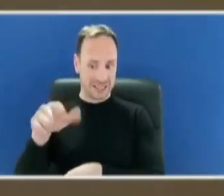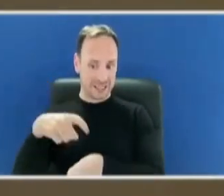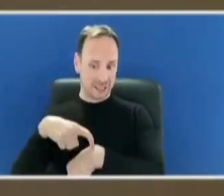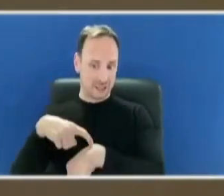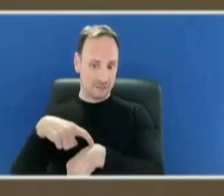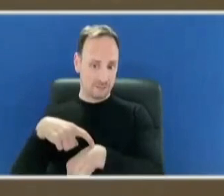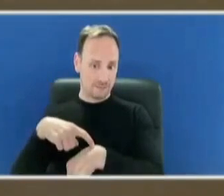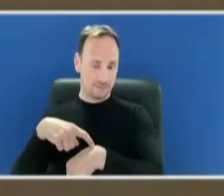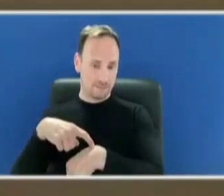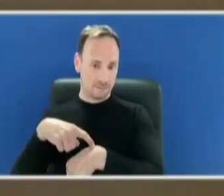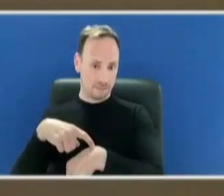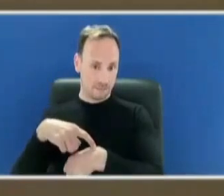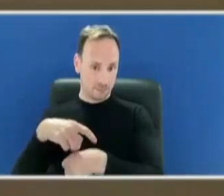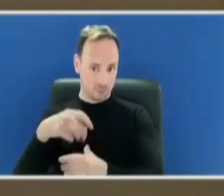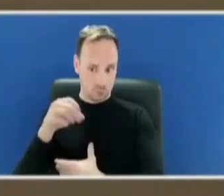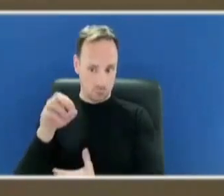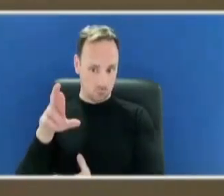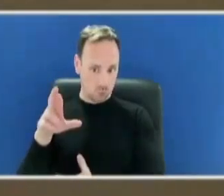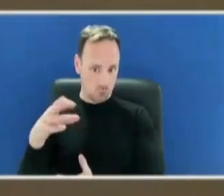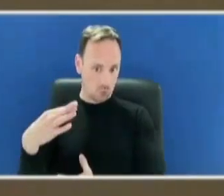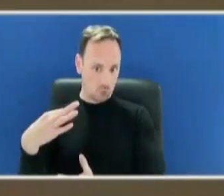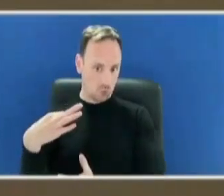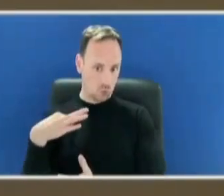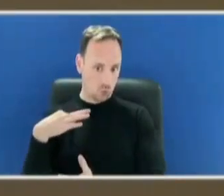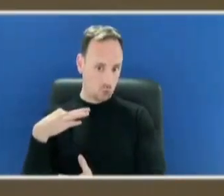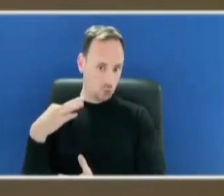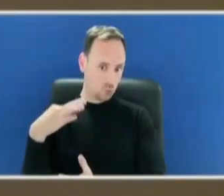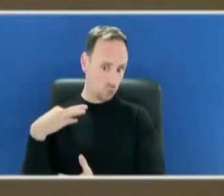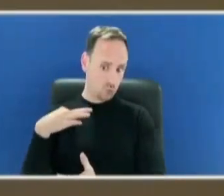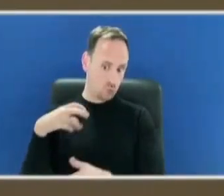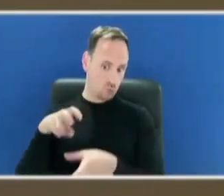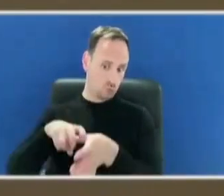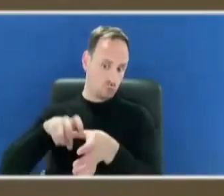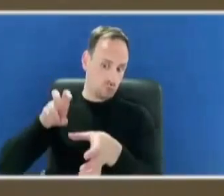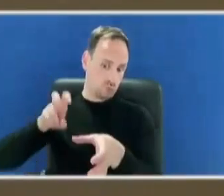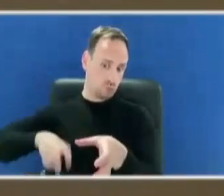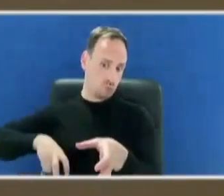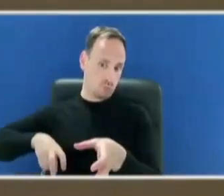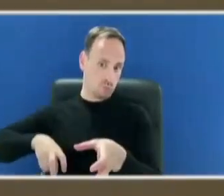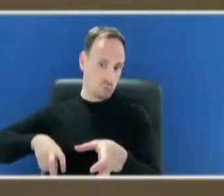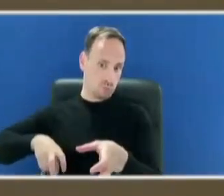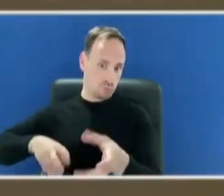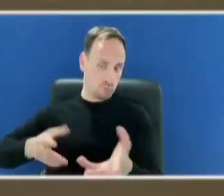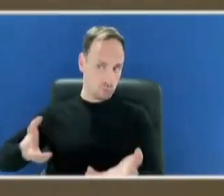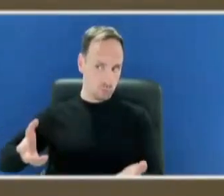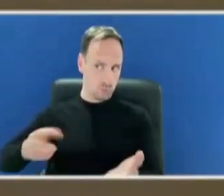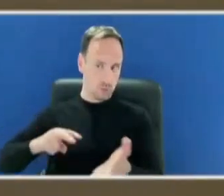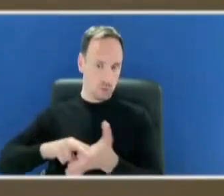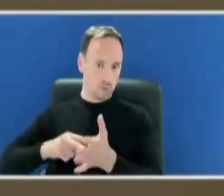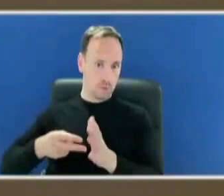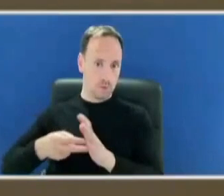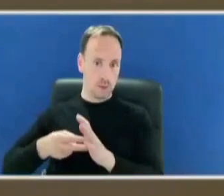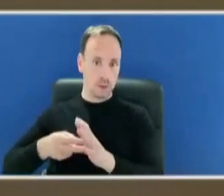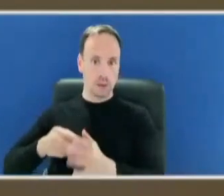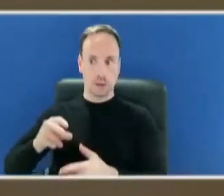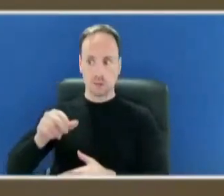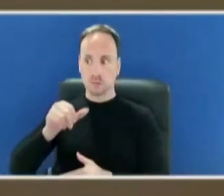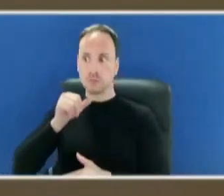or they may voluntarily voluntarily resign their positions. So in other words, there is not a contract, a piece of paper